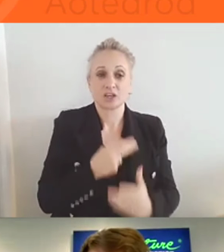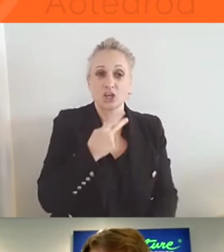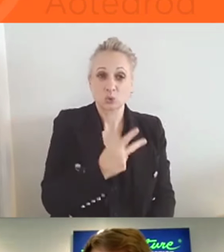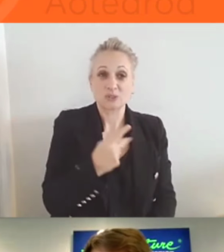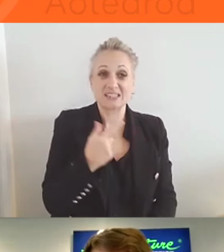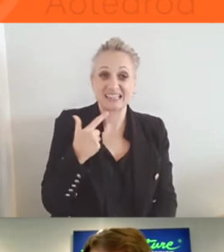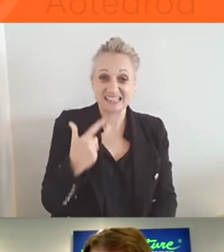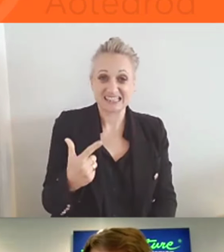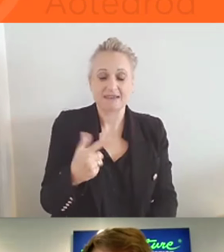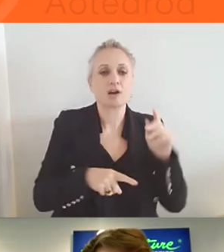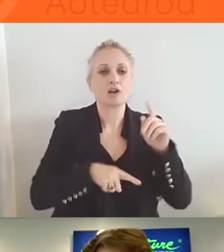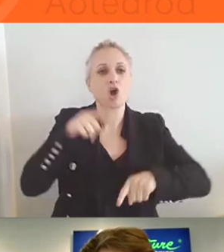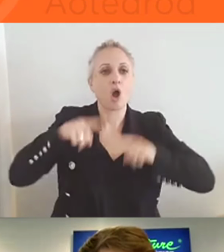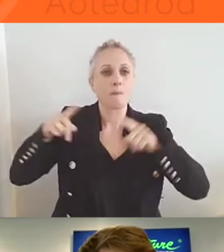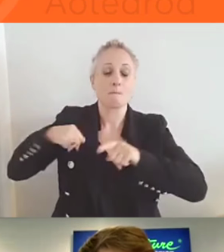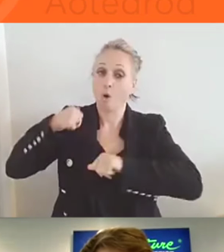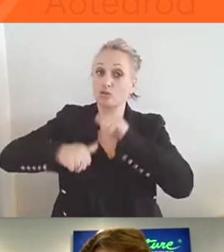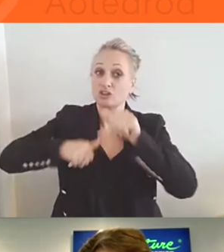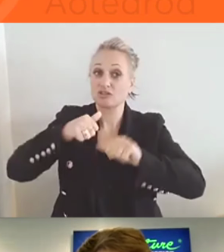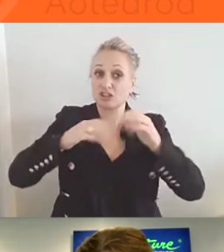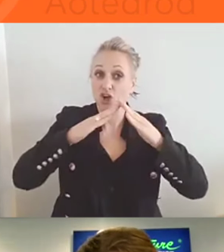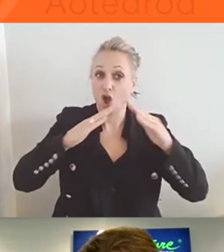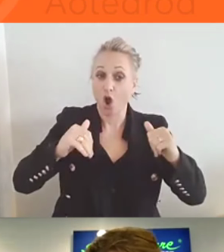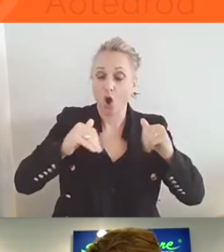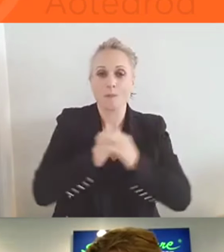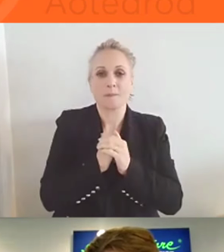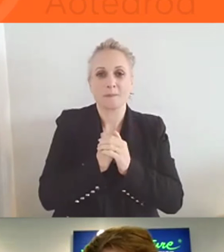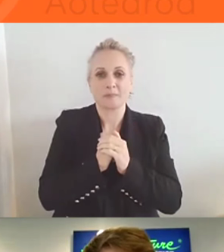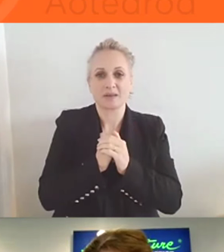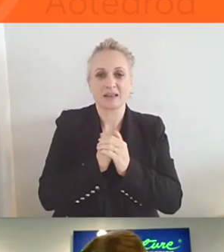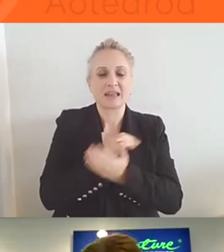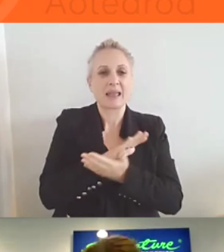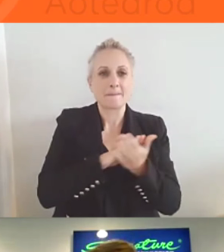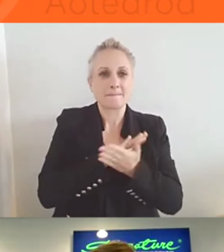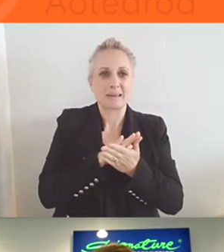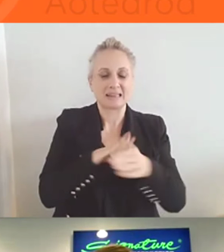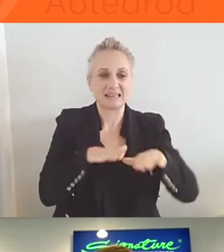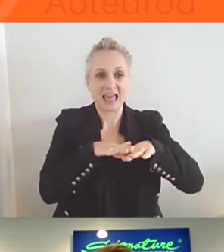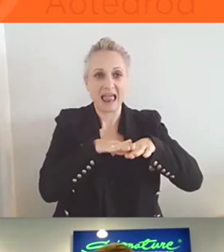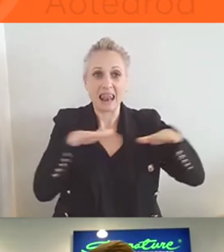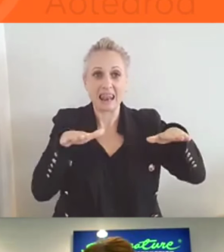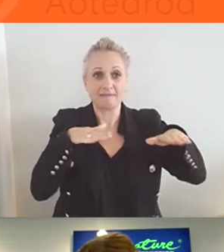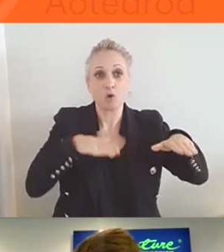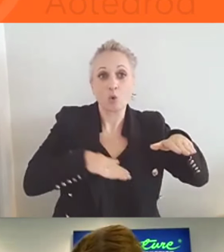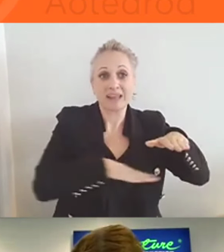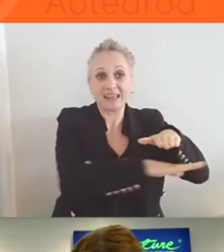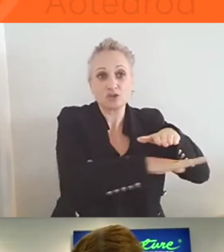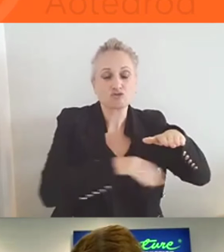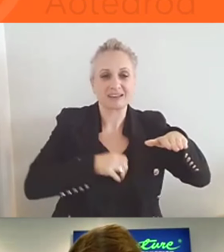homes level entry showers downstairs, bathrooms downstairs and large